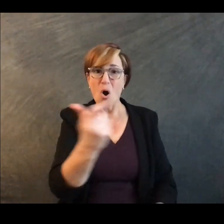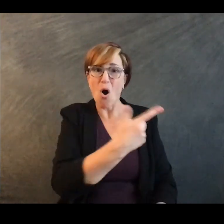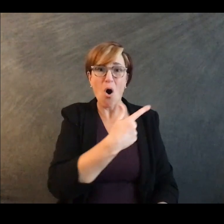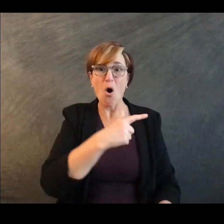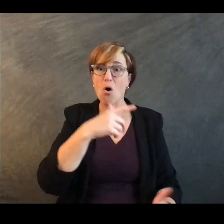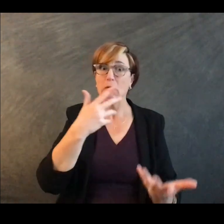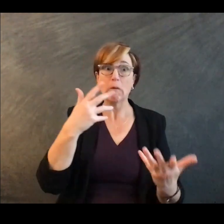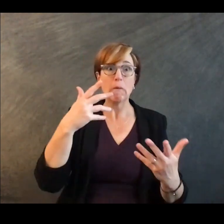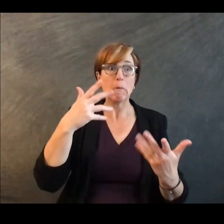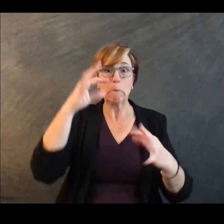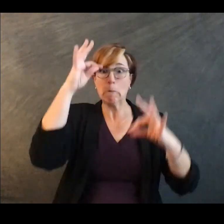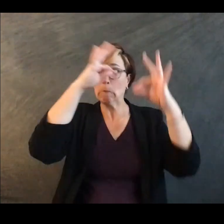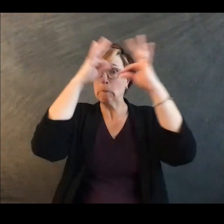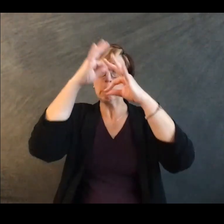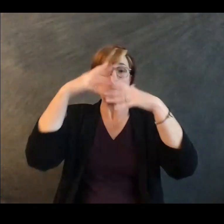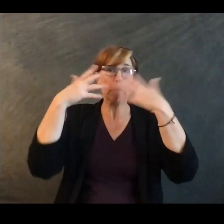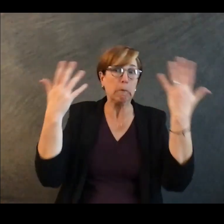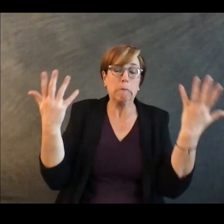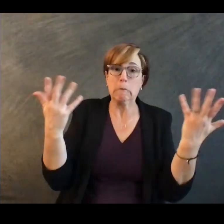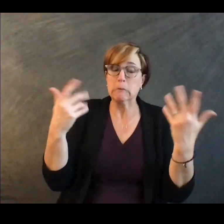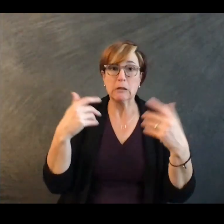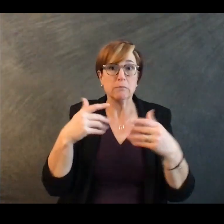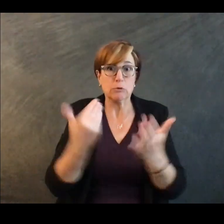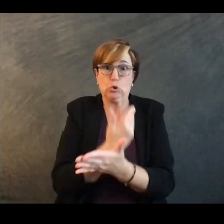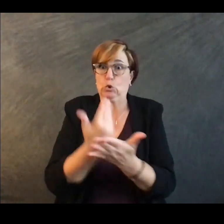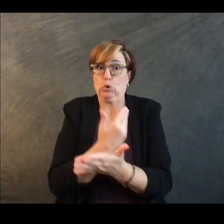science and we're doing that when you I wish you could have heard the calls I